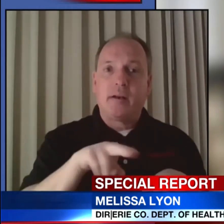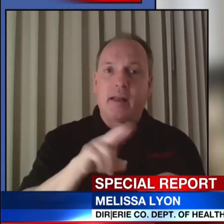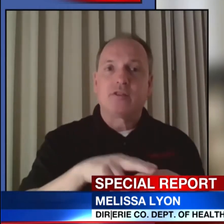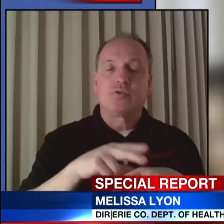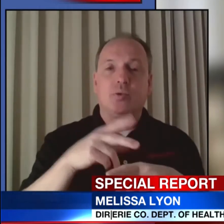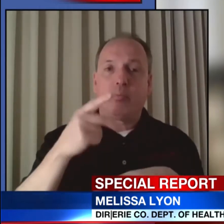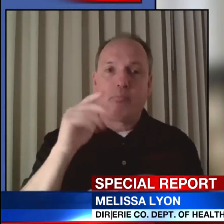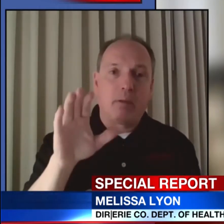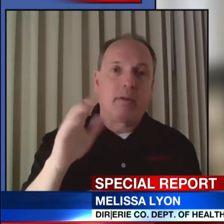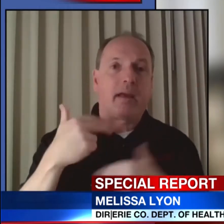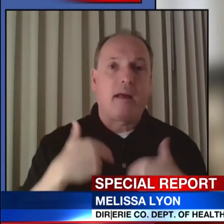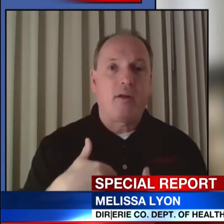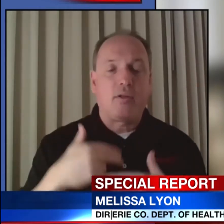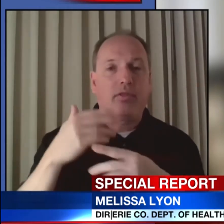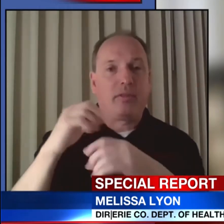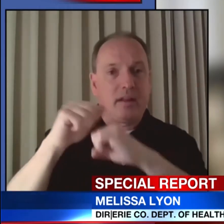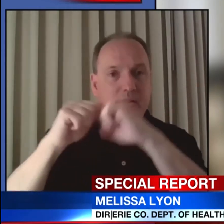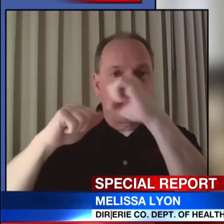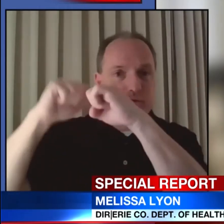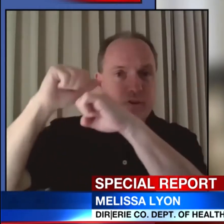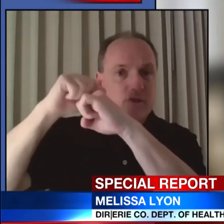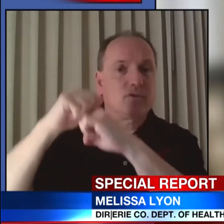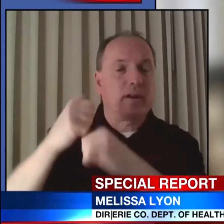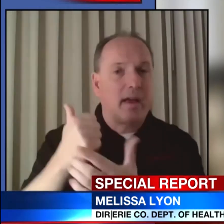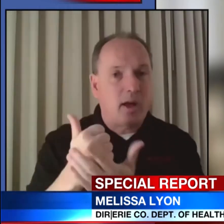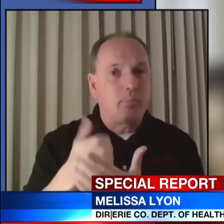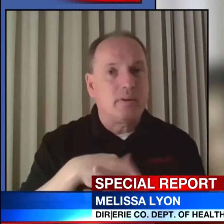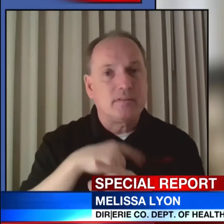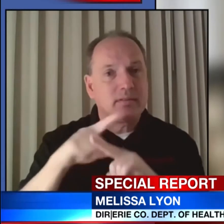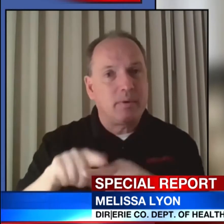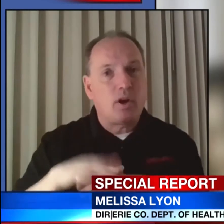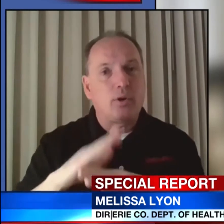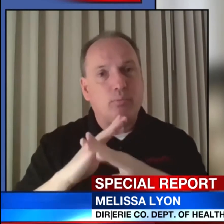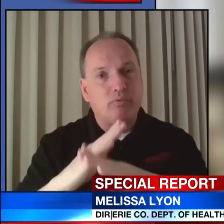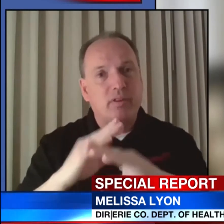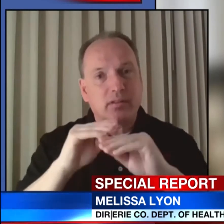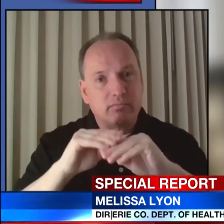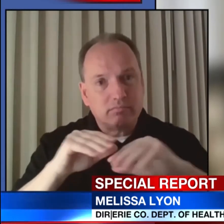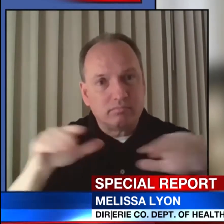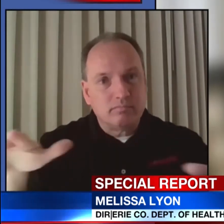BEHAVIOR COMPLIANT. THIS IS AN IMPORTANT PIECE TO TALK ABOUT IS THAT OUR NATIONAL PUBLIC HEALTH